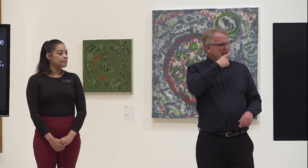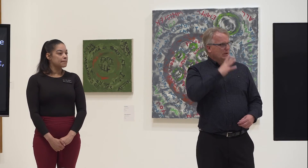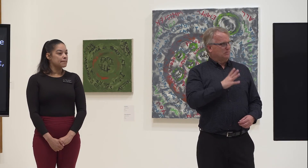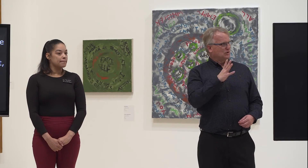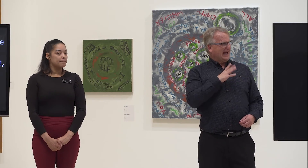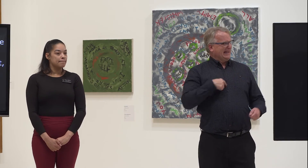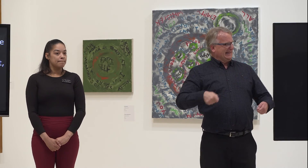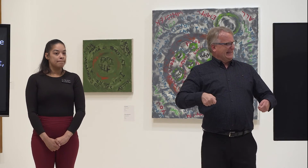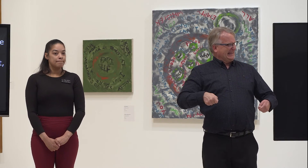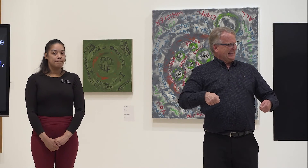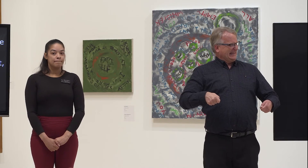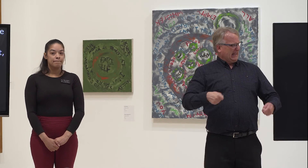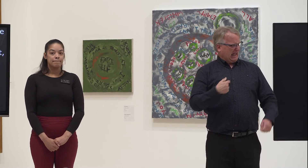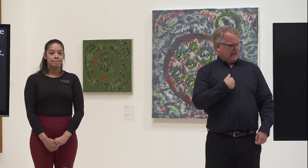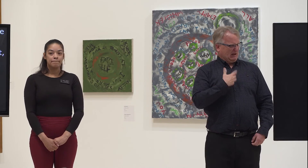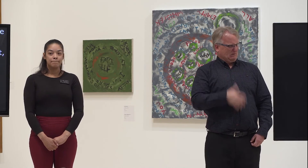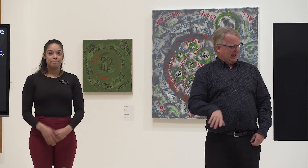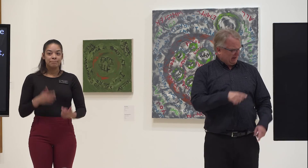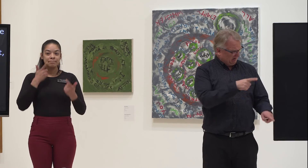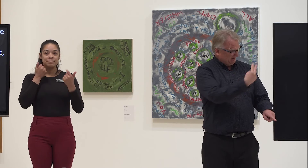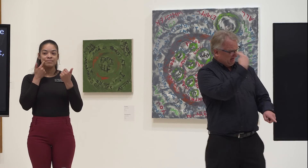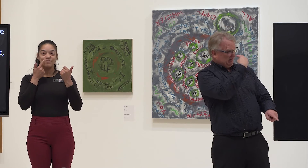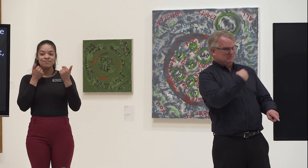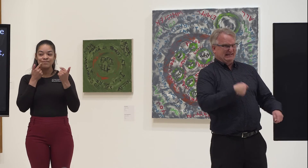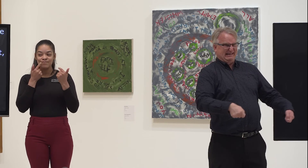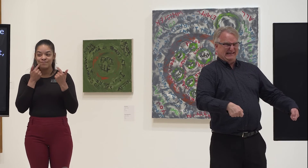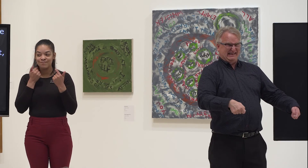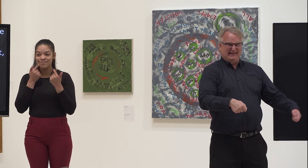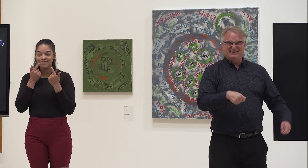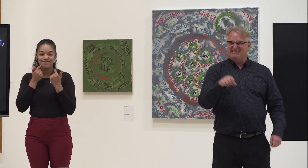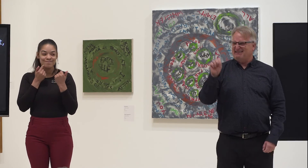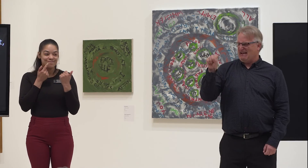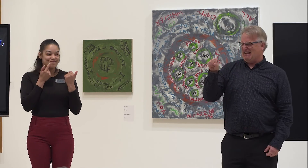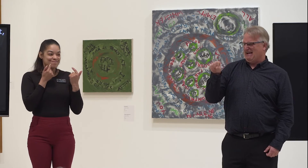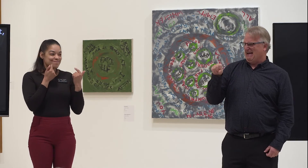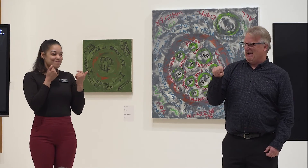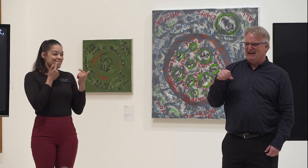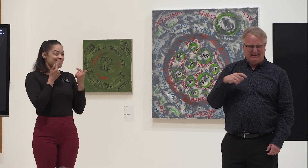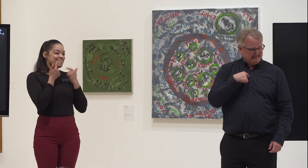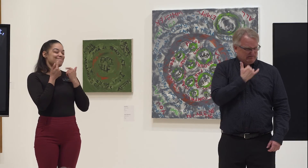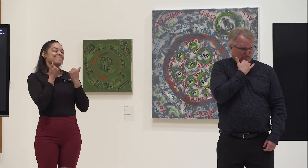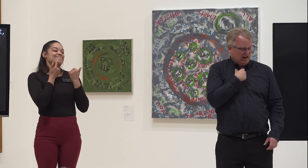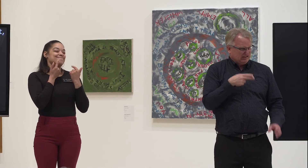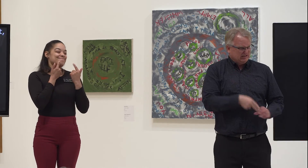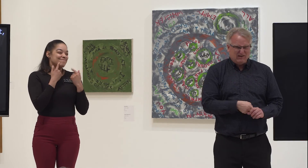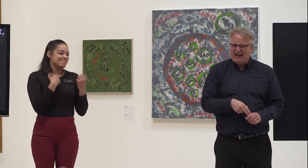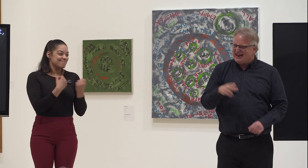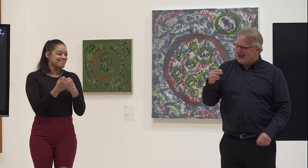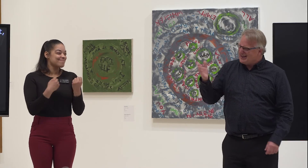during the next meeting, right? So, now some of you are going to realize that you really look weird when you're waiting for